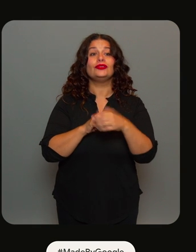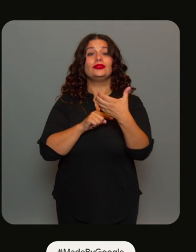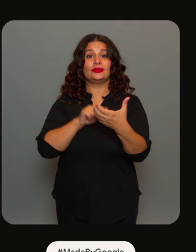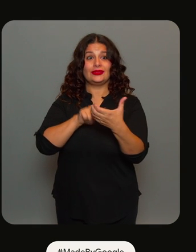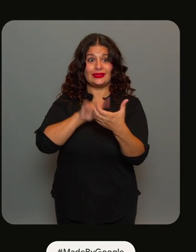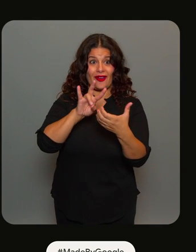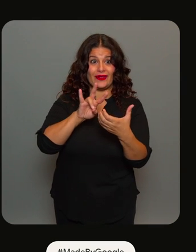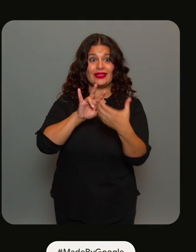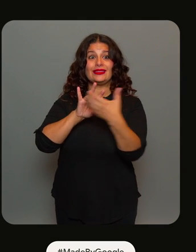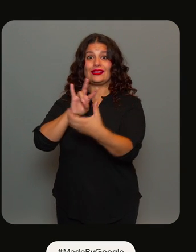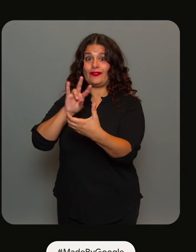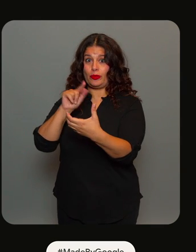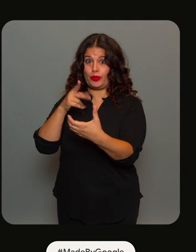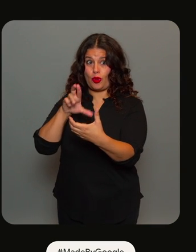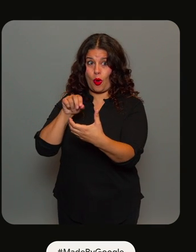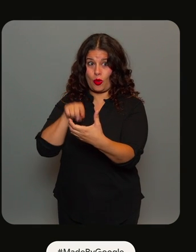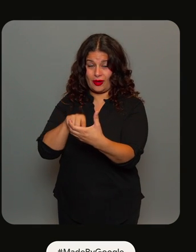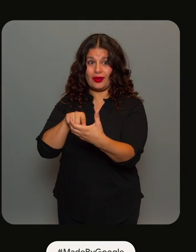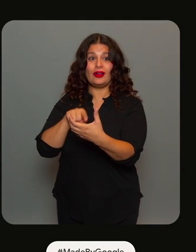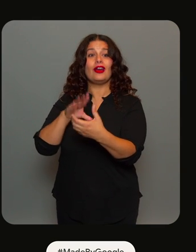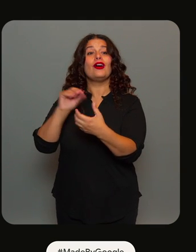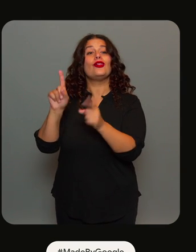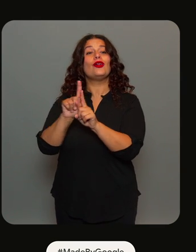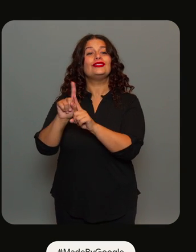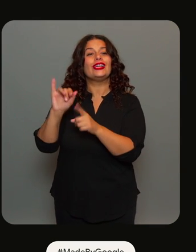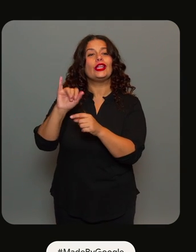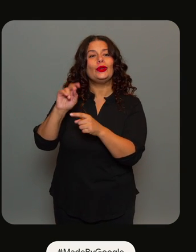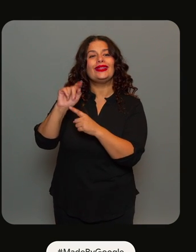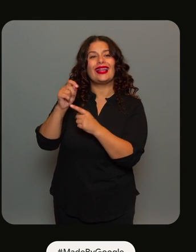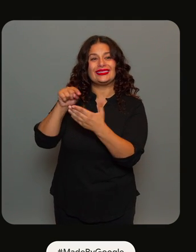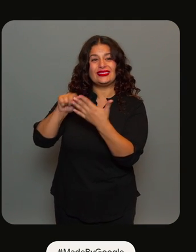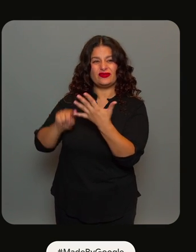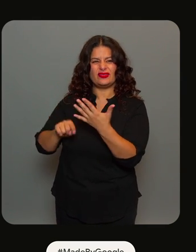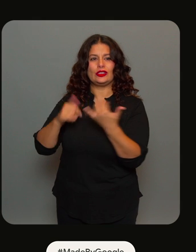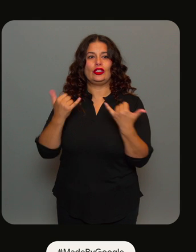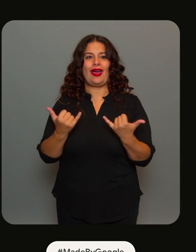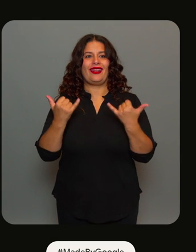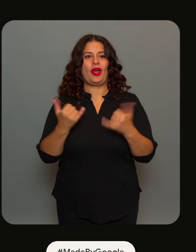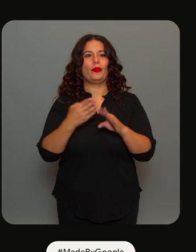Pro and our newest Nest devices right now in our online Google store.